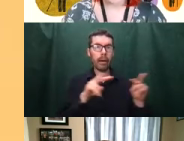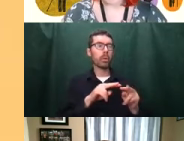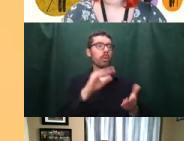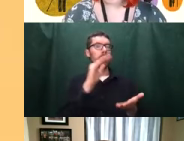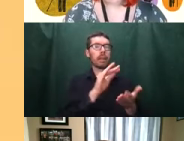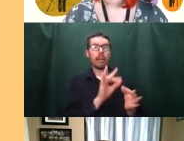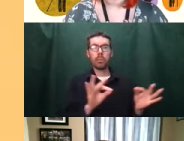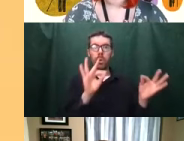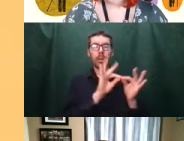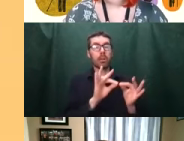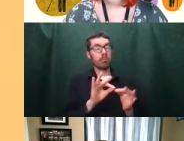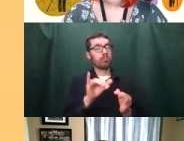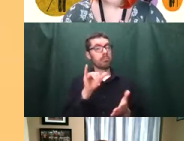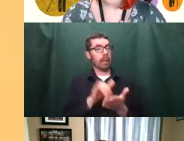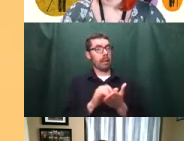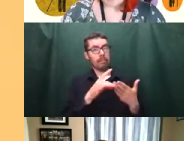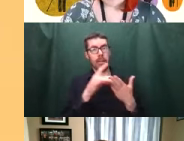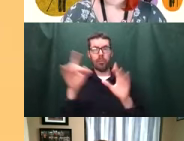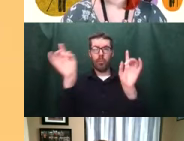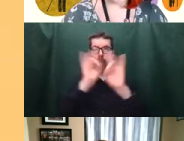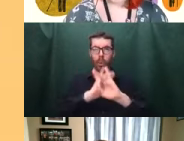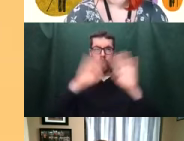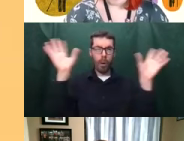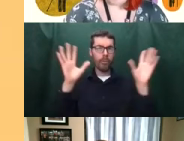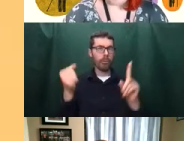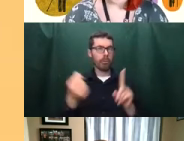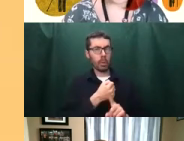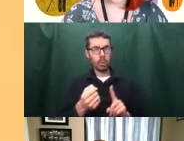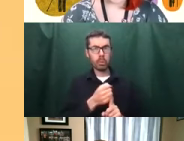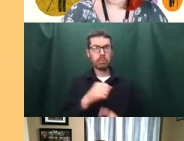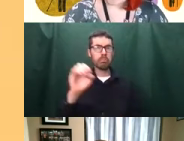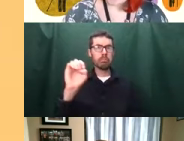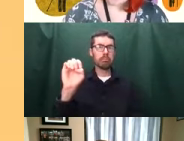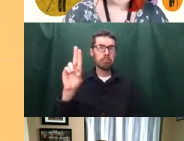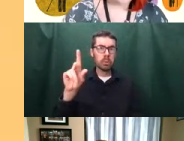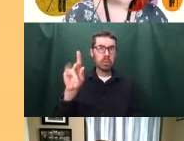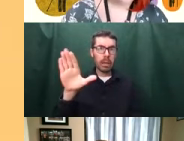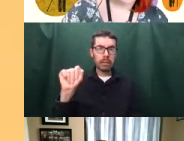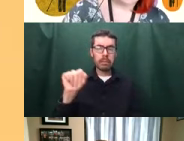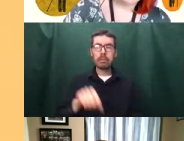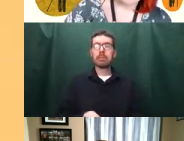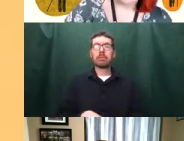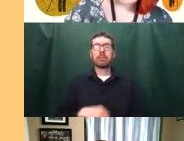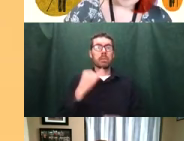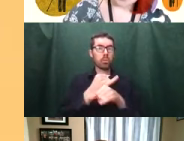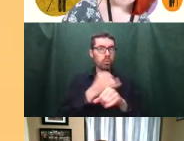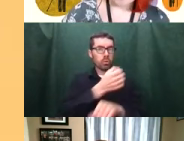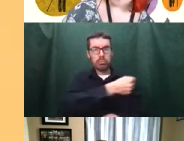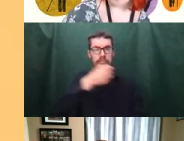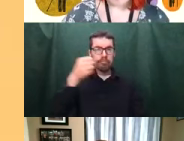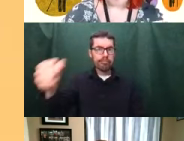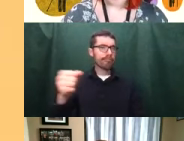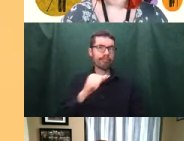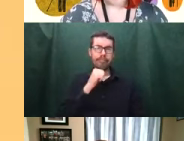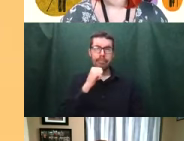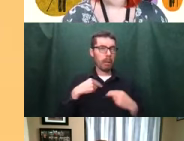acts of abuse, eugenics, inhumane institutionalization, um, and isolation for people with disabilities.